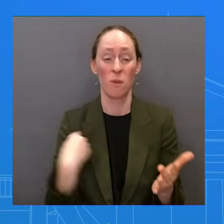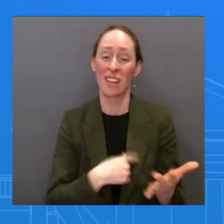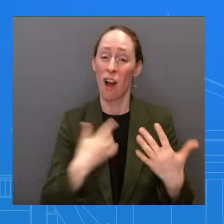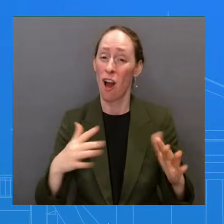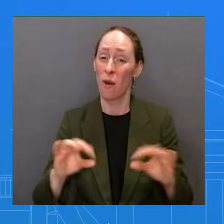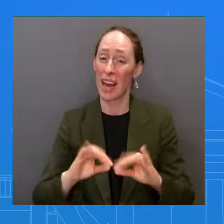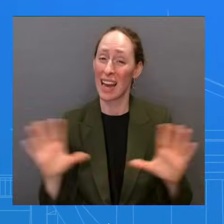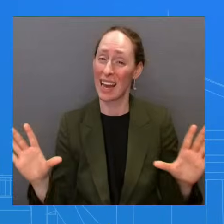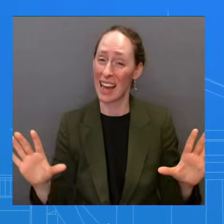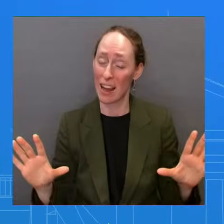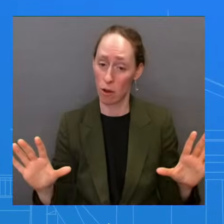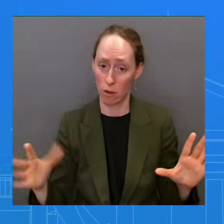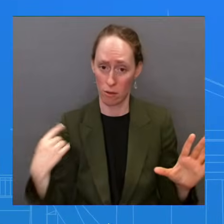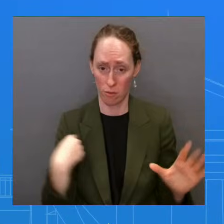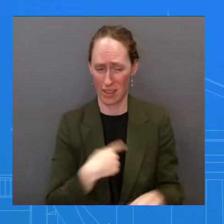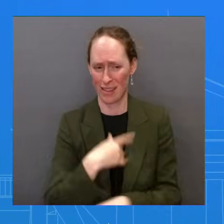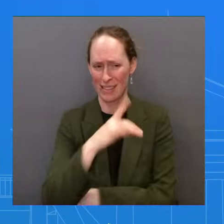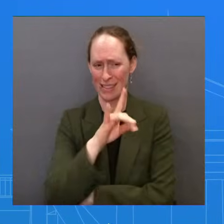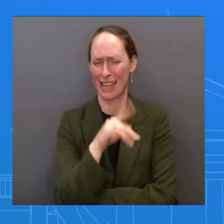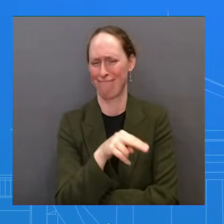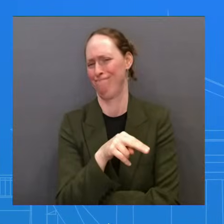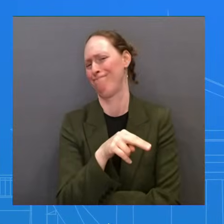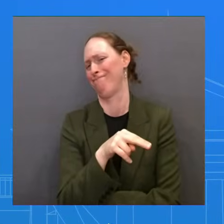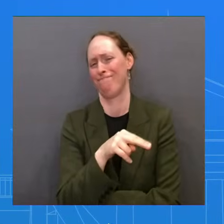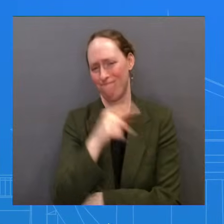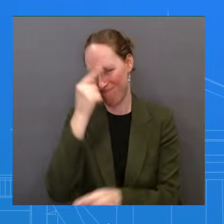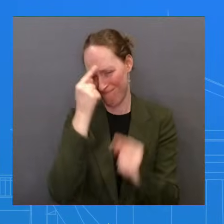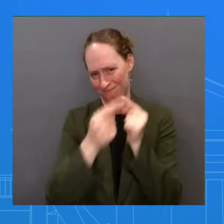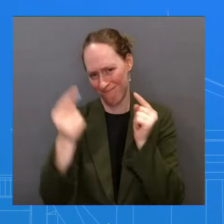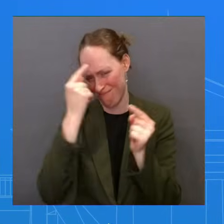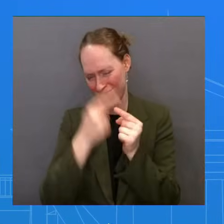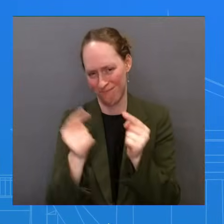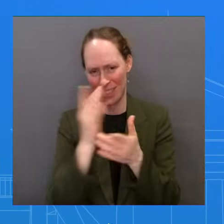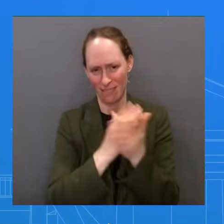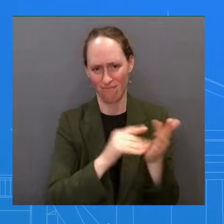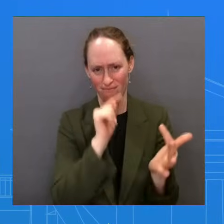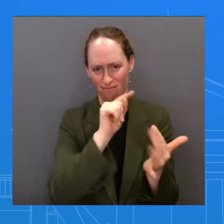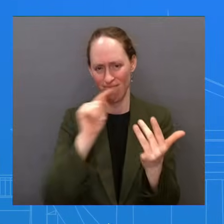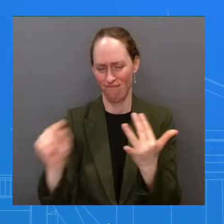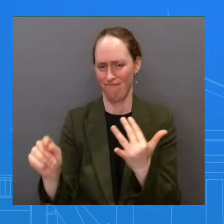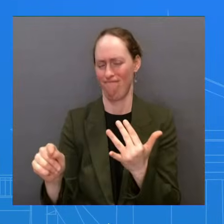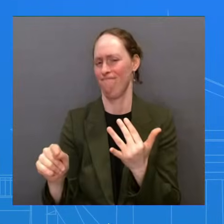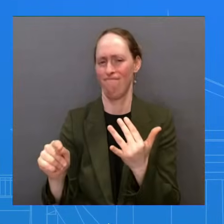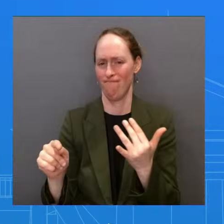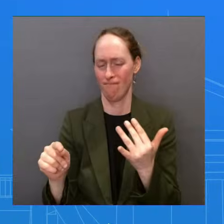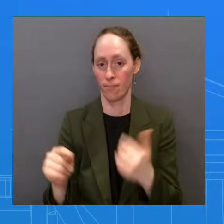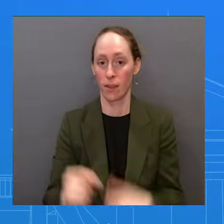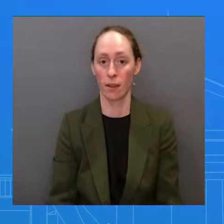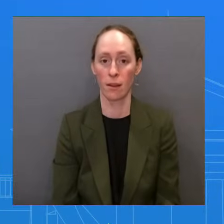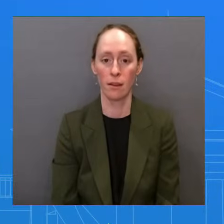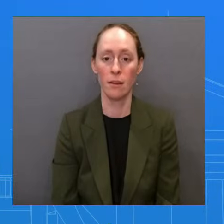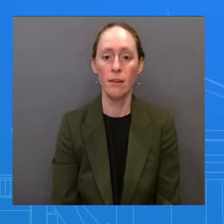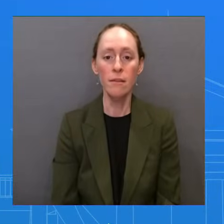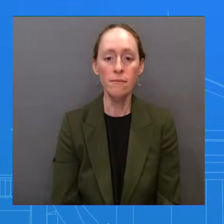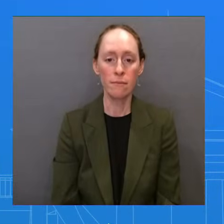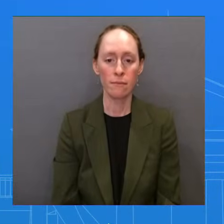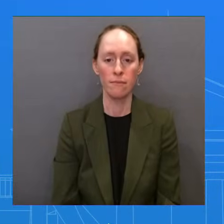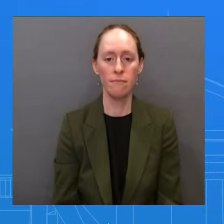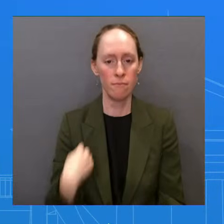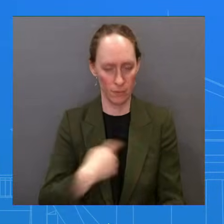But now -- now there's a -- now, after a couple of days, the President reached out and -- after analyzing what they put forth, and we're going to have --